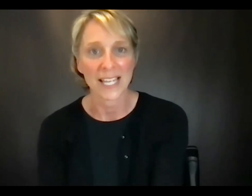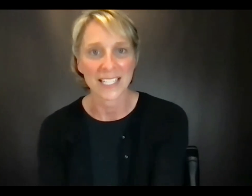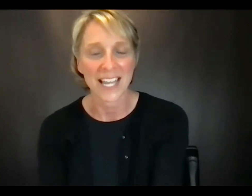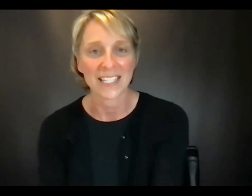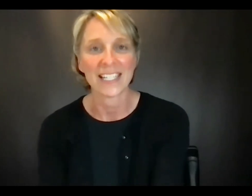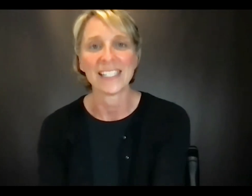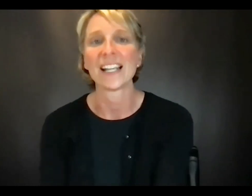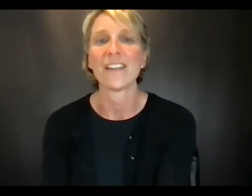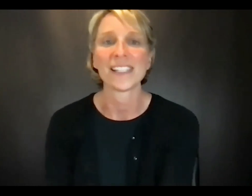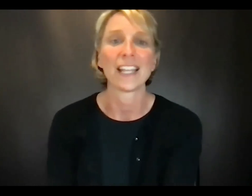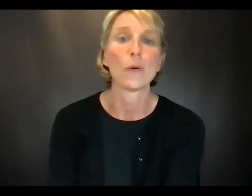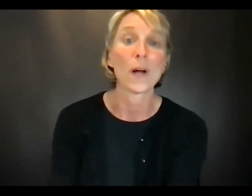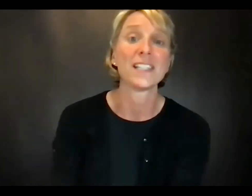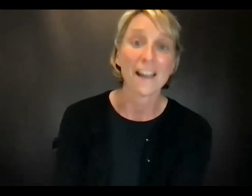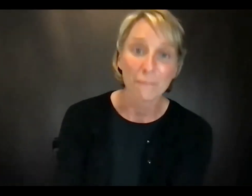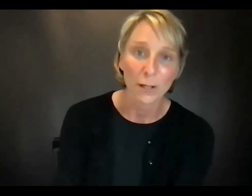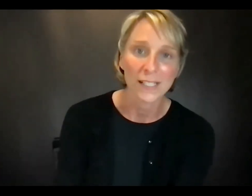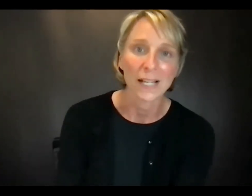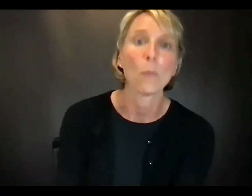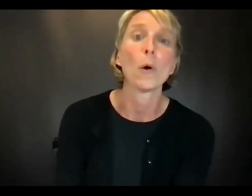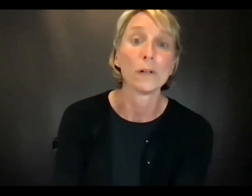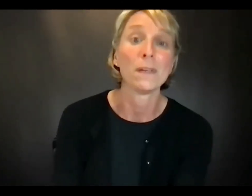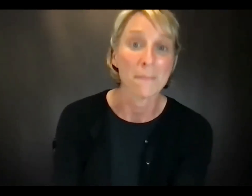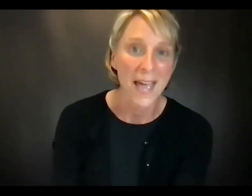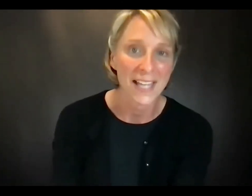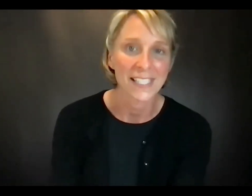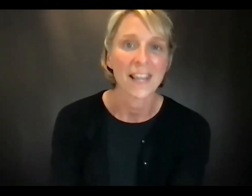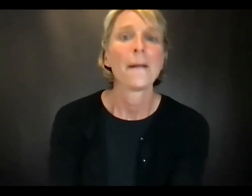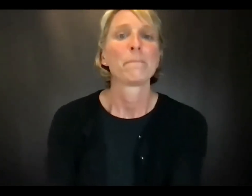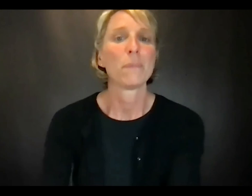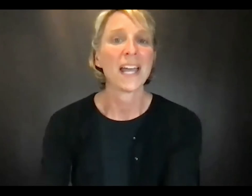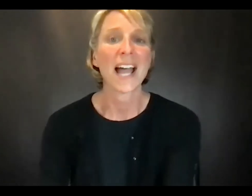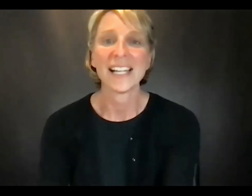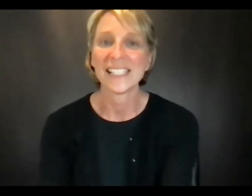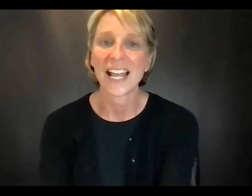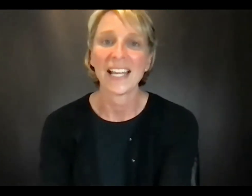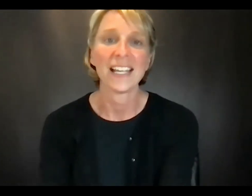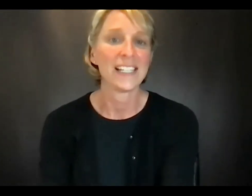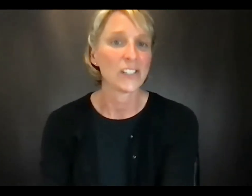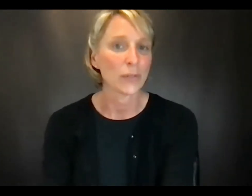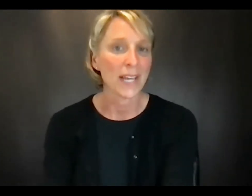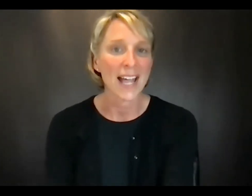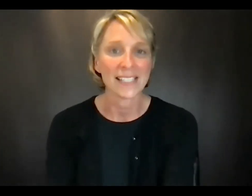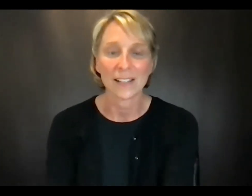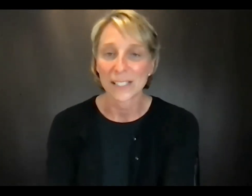attended instead of asking the one deaf person what would be best? But I say history, has its